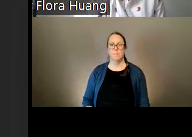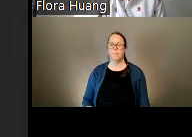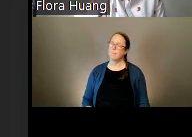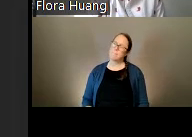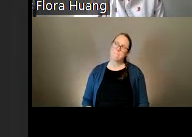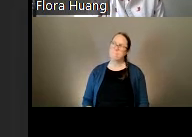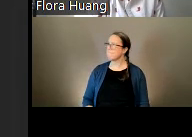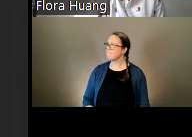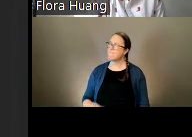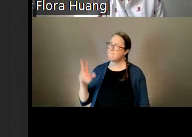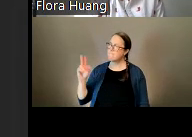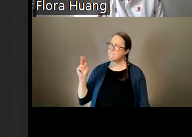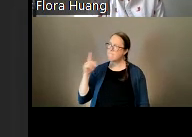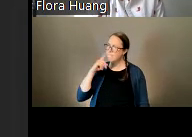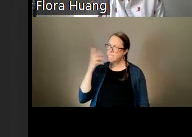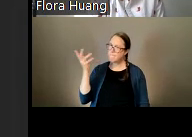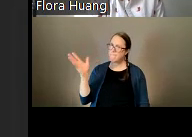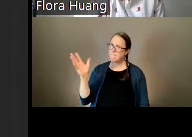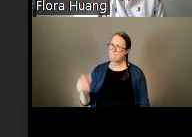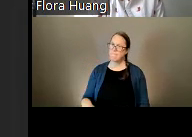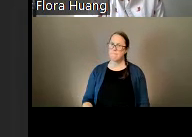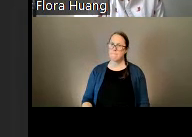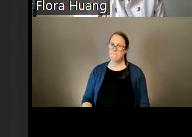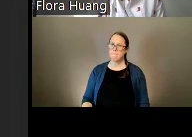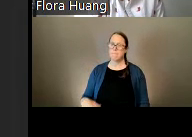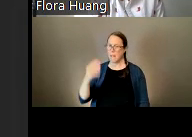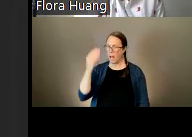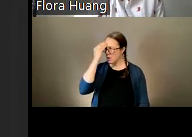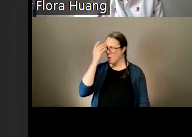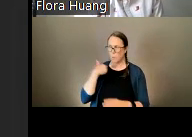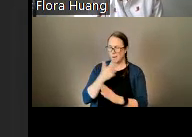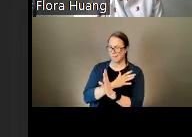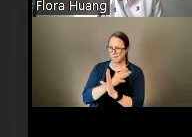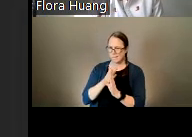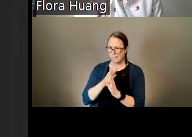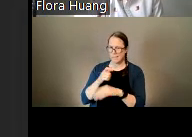Nope, I think that's it. I know we're getting really close to the end here,